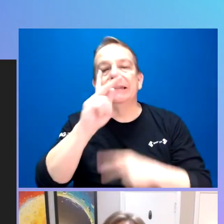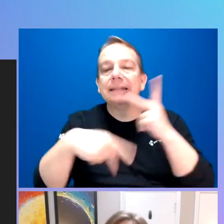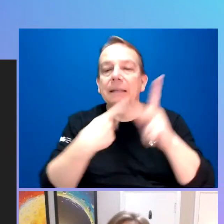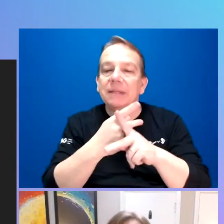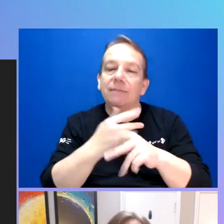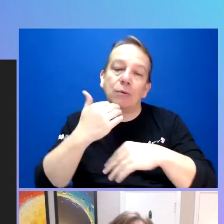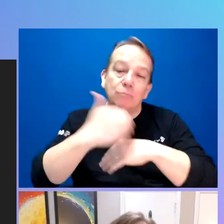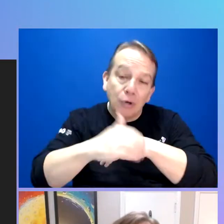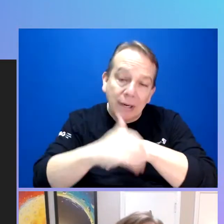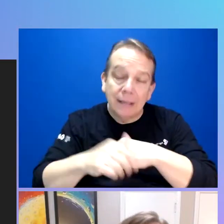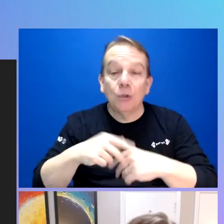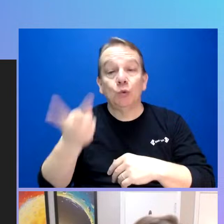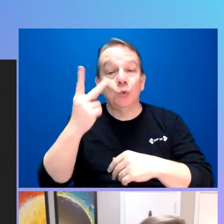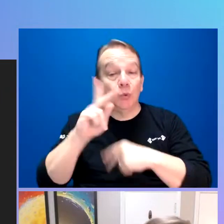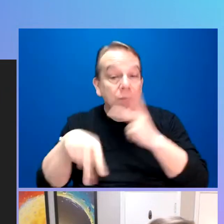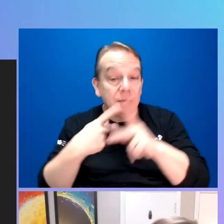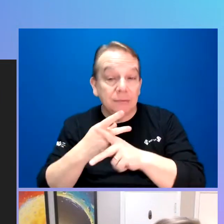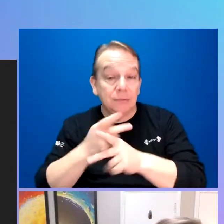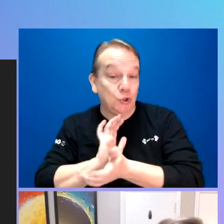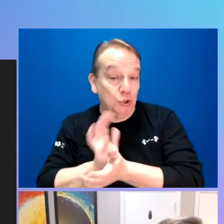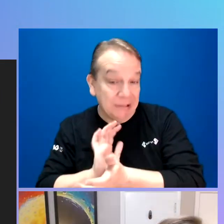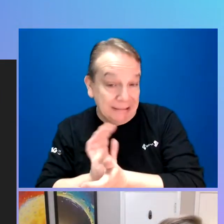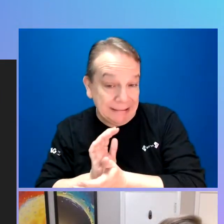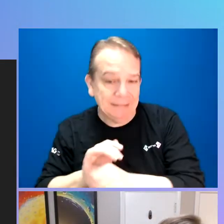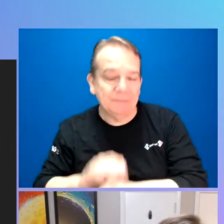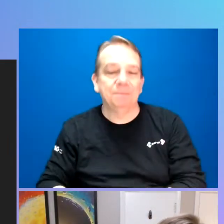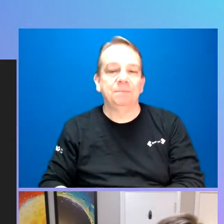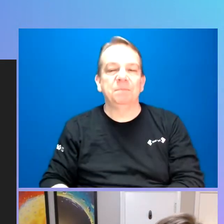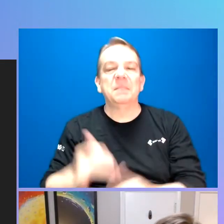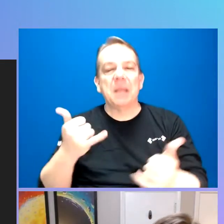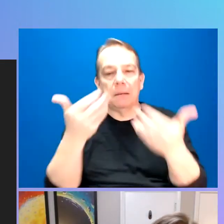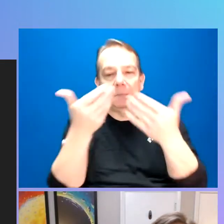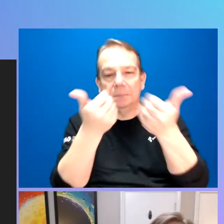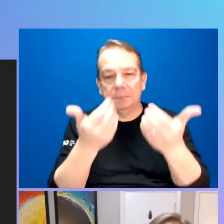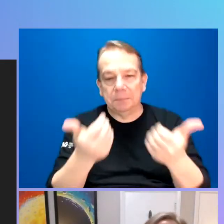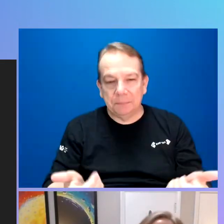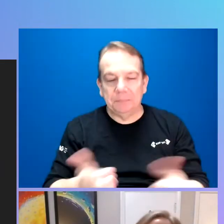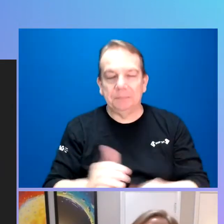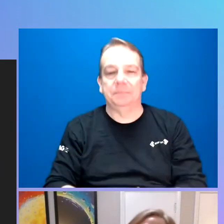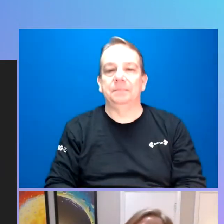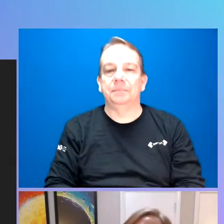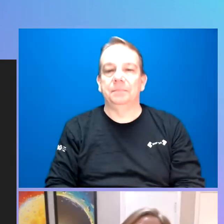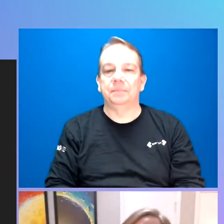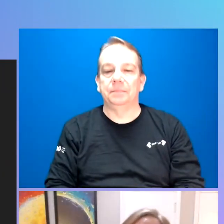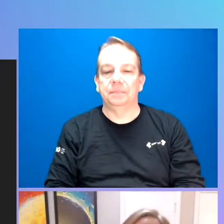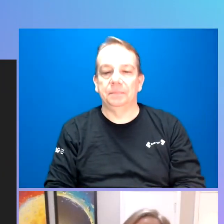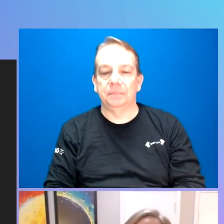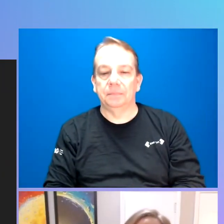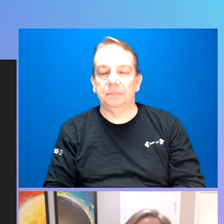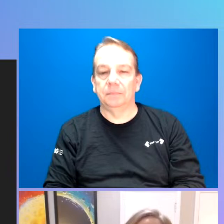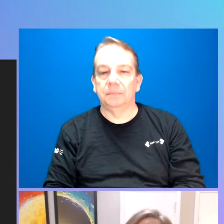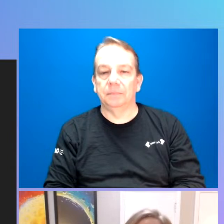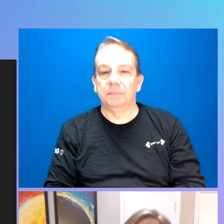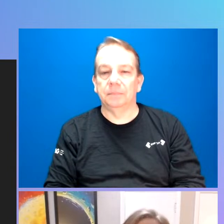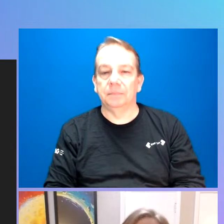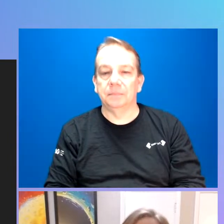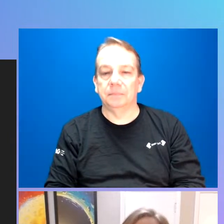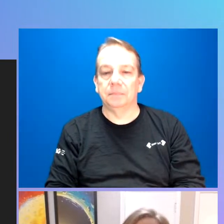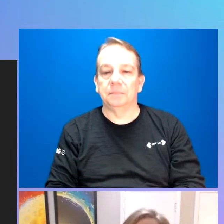of cheese. So let's break the sandwich down. Our outside